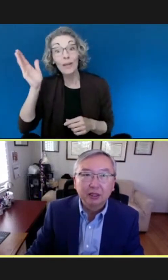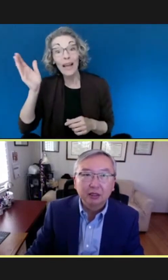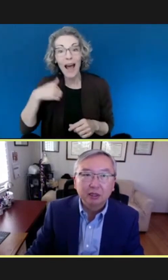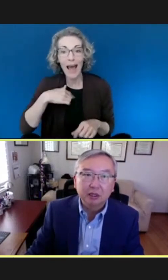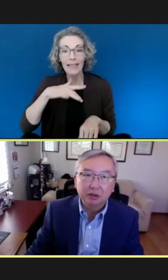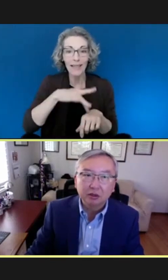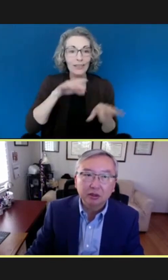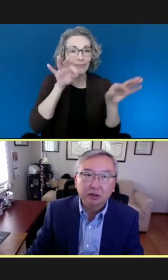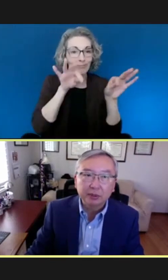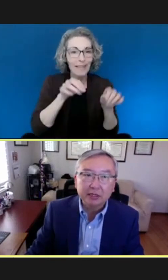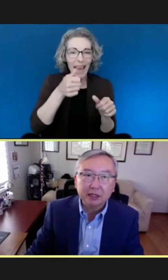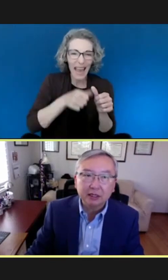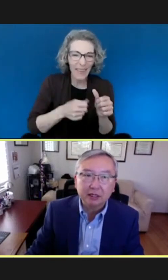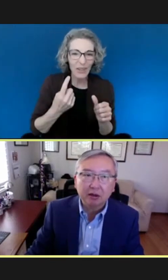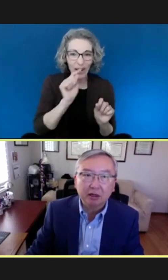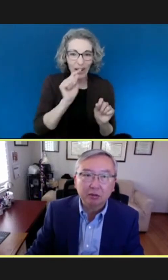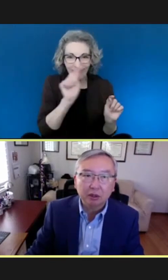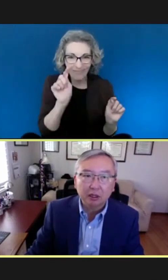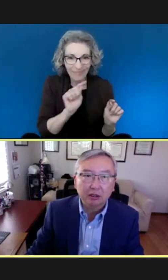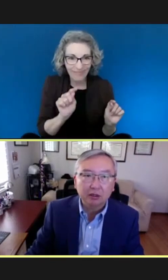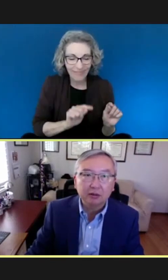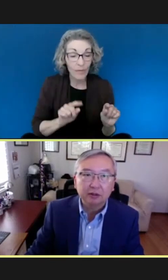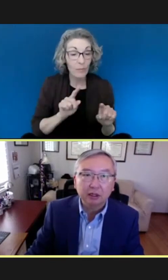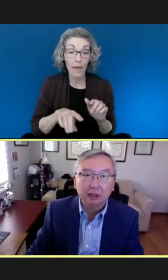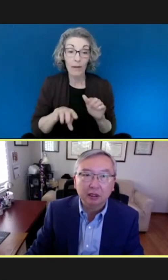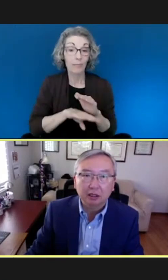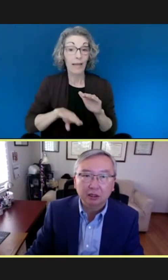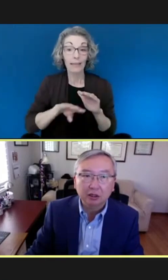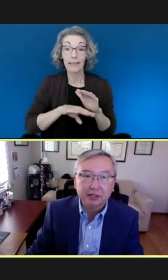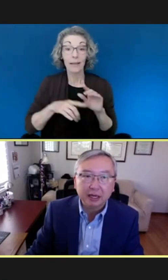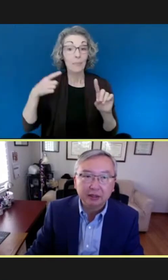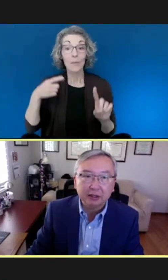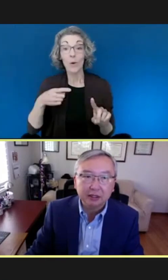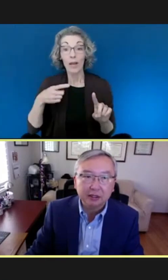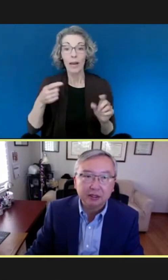But there are a lot of scientists in the physical sciences,